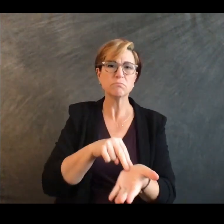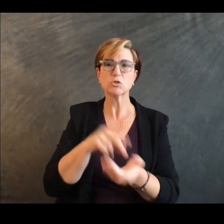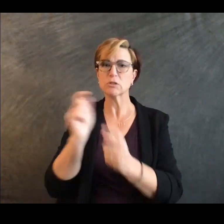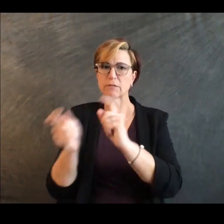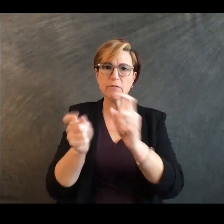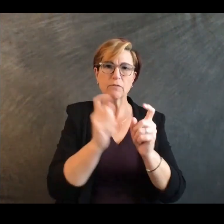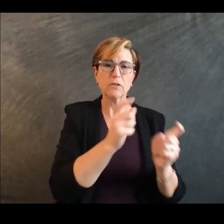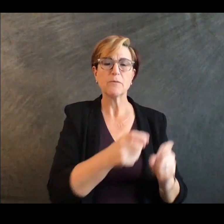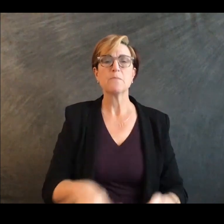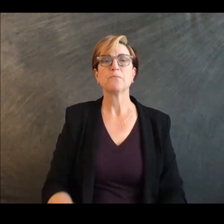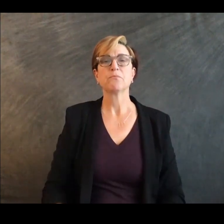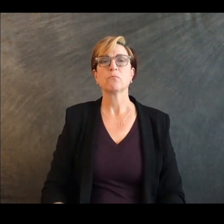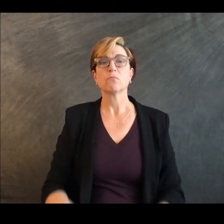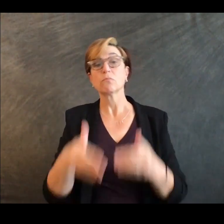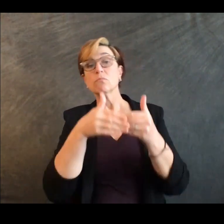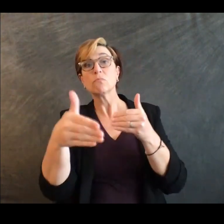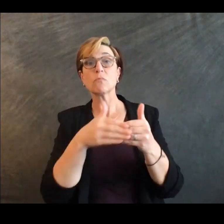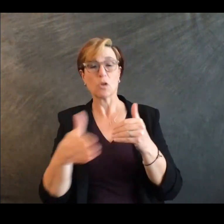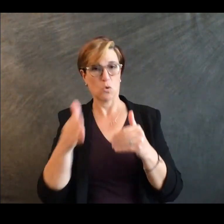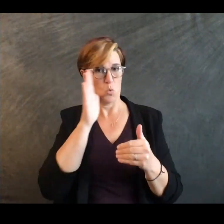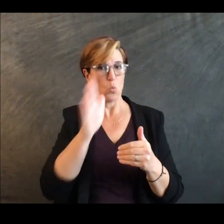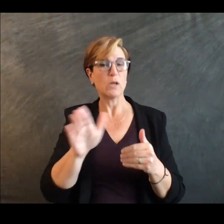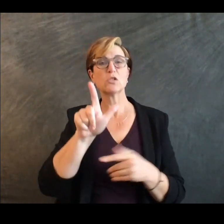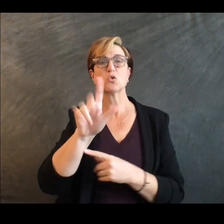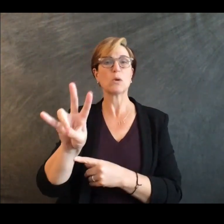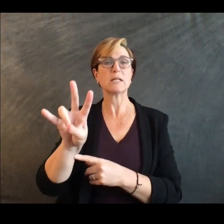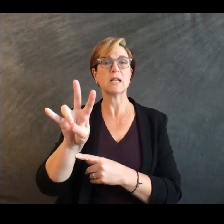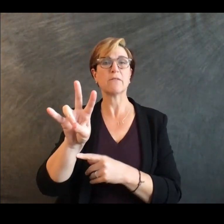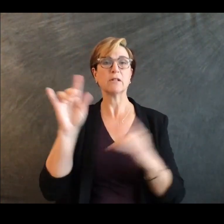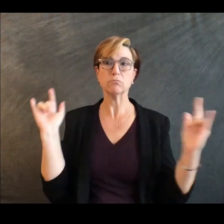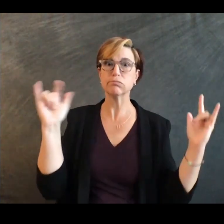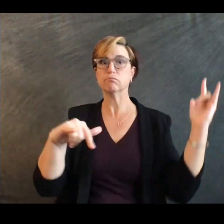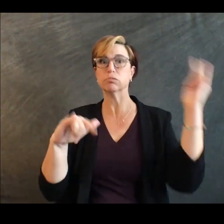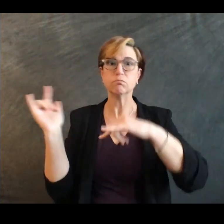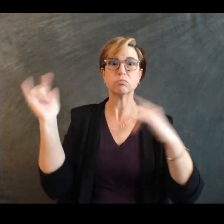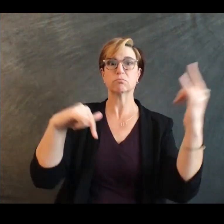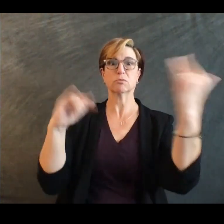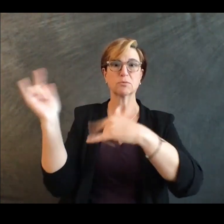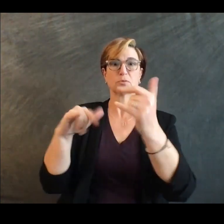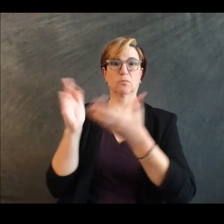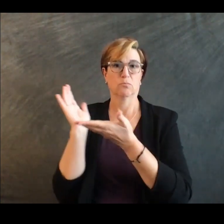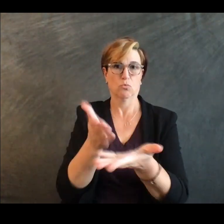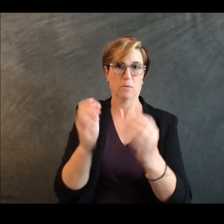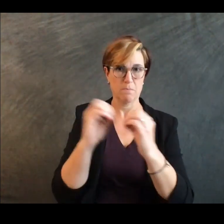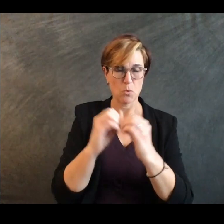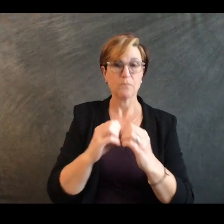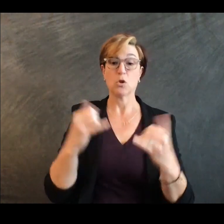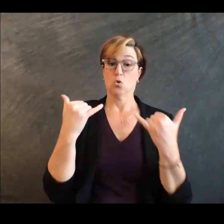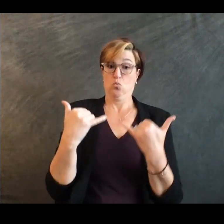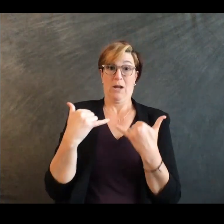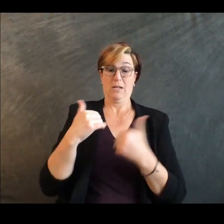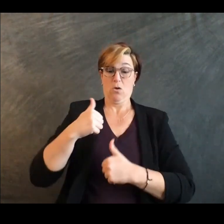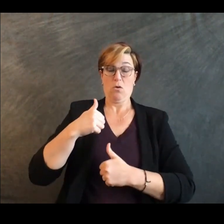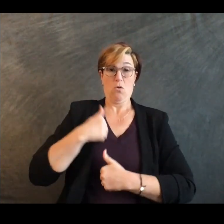flights are scheduled in the near future over the next couple of weeks the Army Corps of Engineers is constructing facilities that will support more than